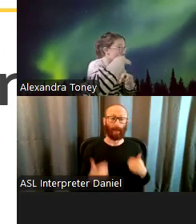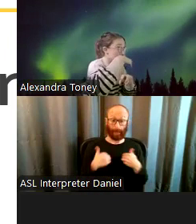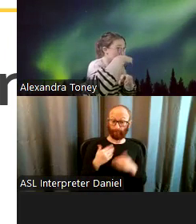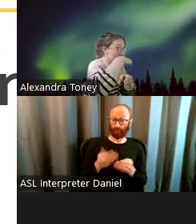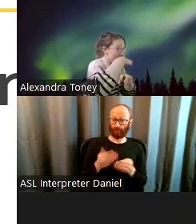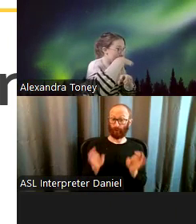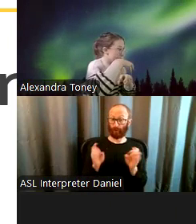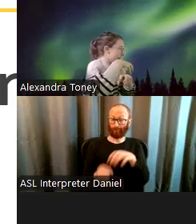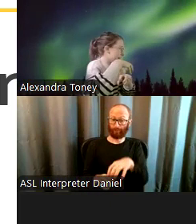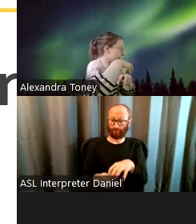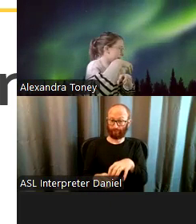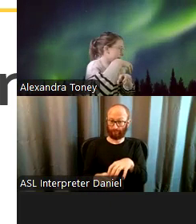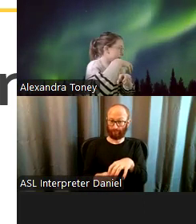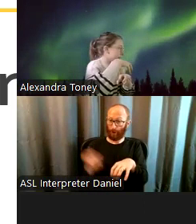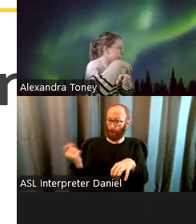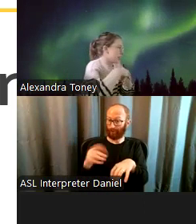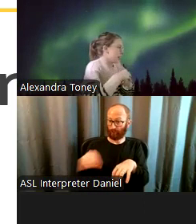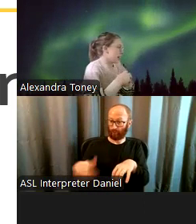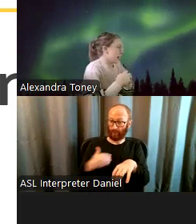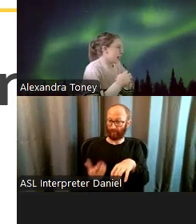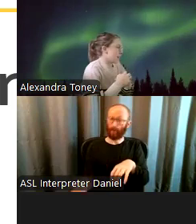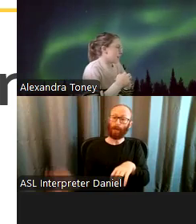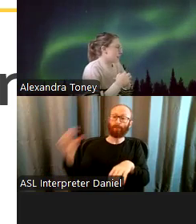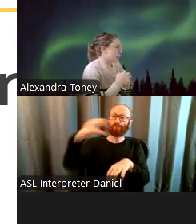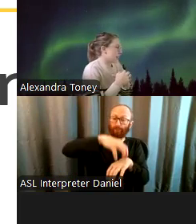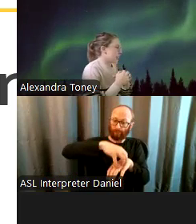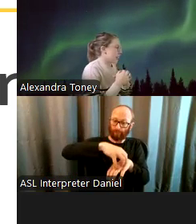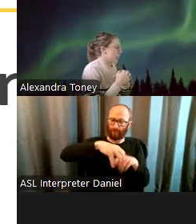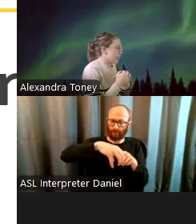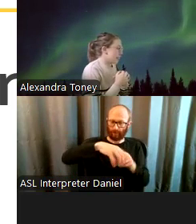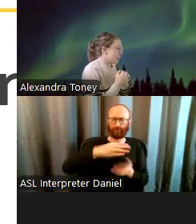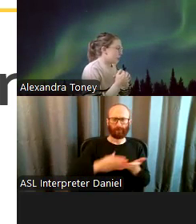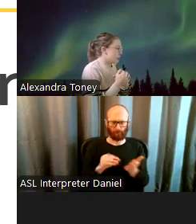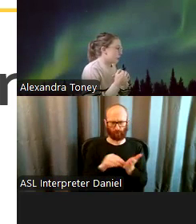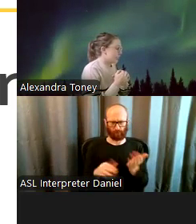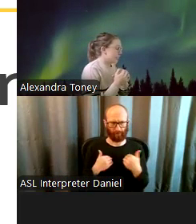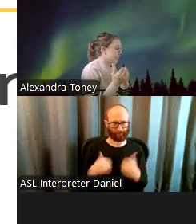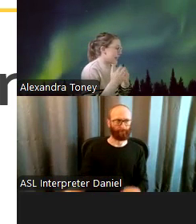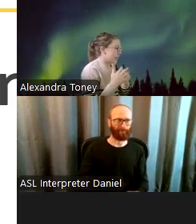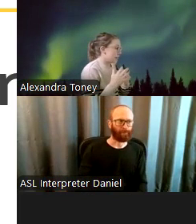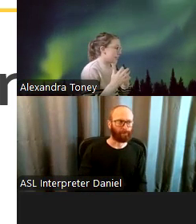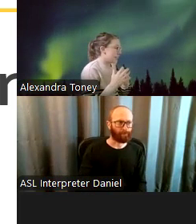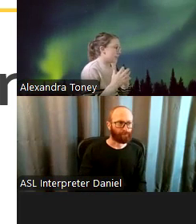some students have. Through that I,and in this you know you can really see that IEP